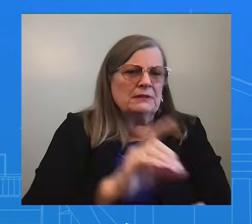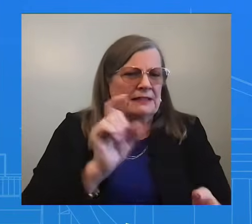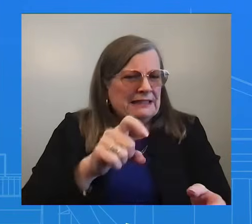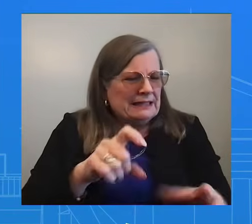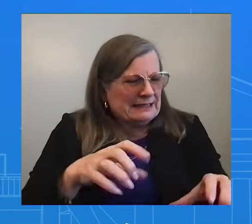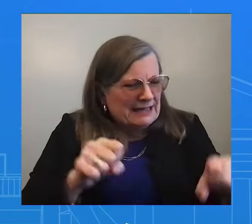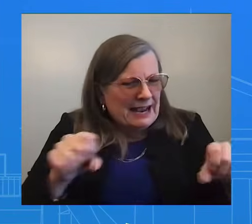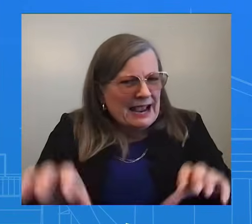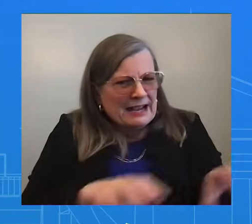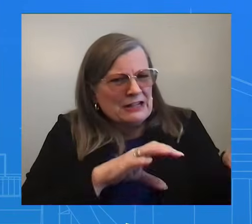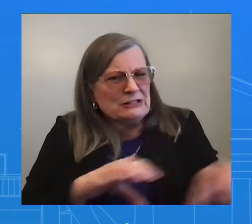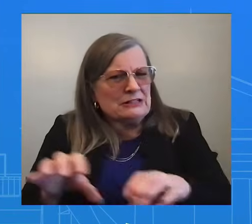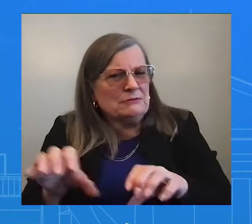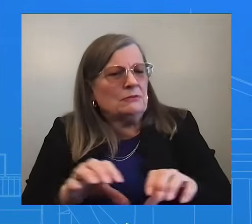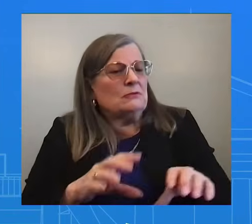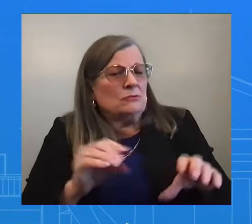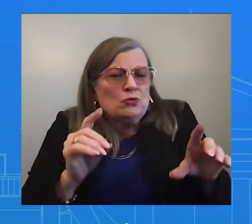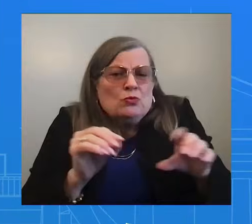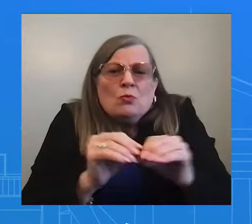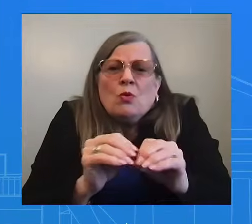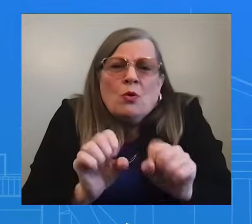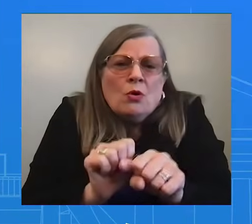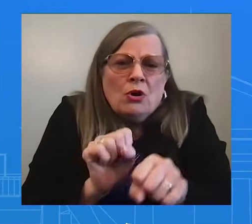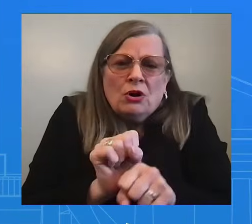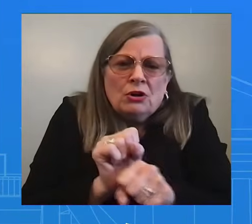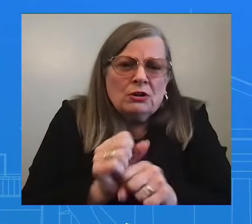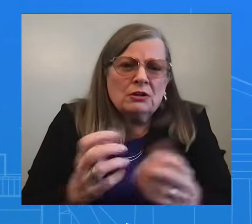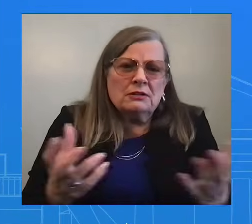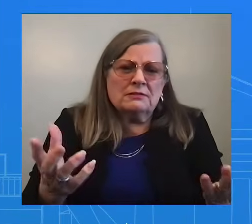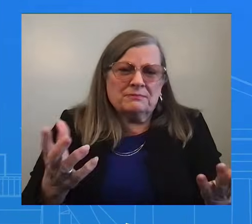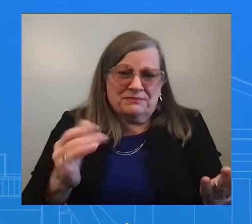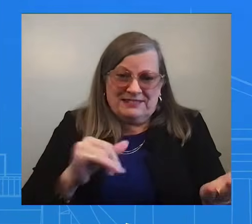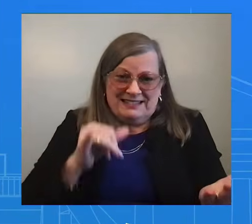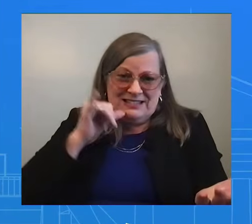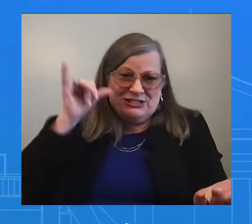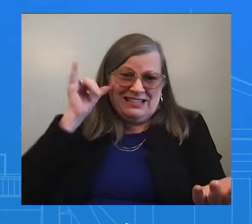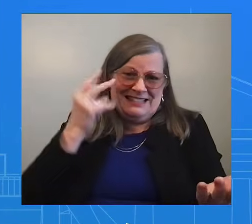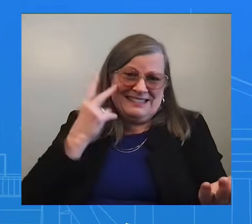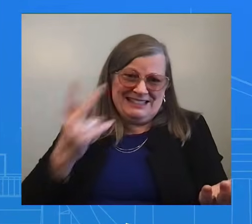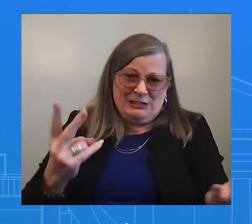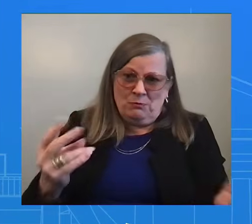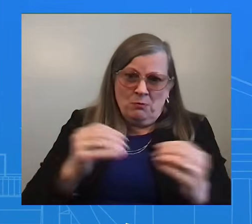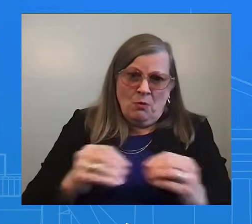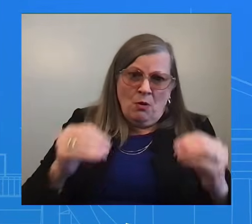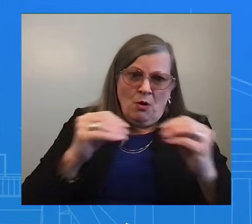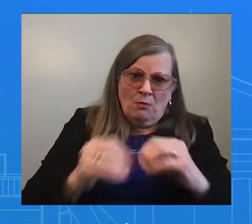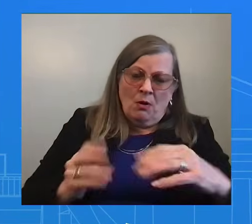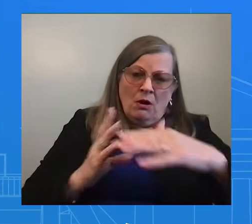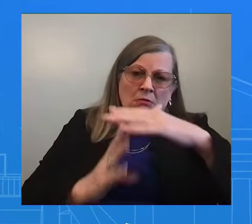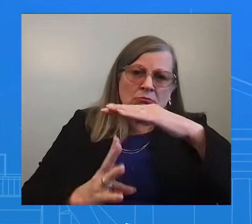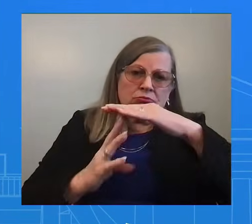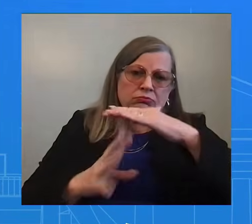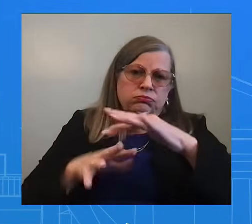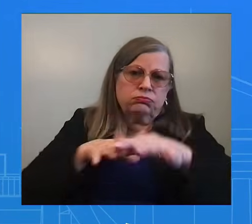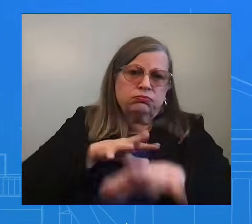the flow of migrants that we're seeing at the border, DHS is maximizing its enfortme- -- enforcement efforts. That is important.